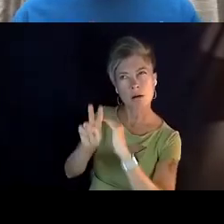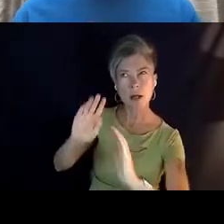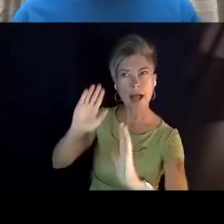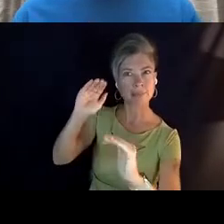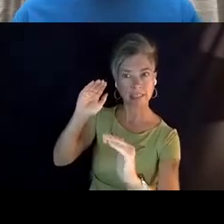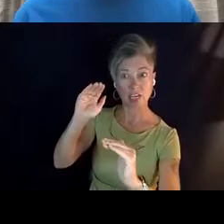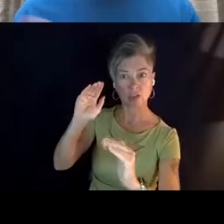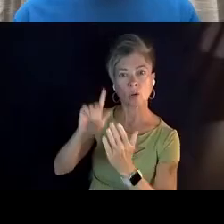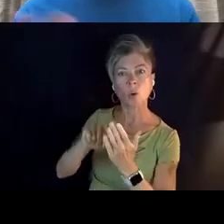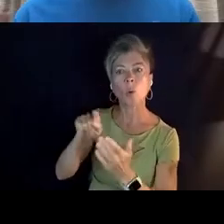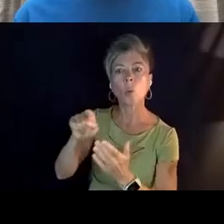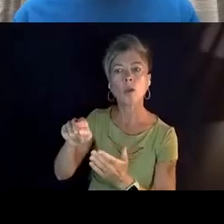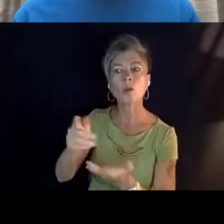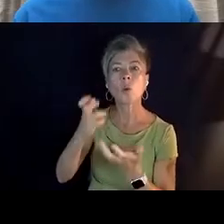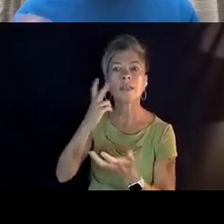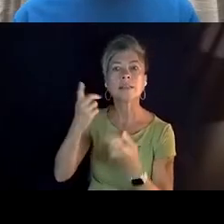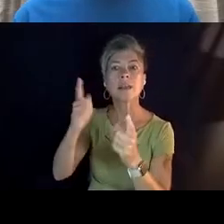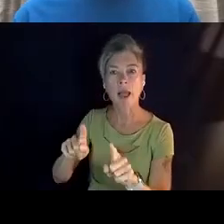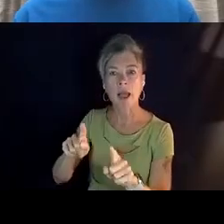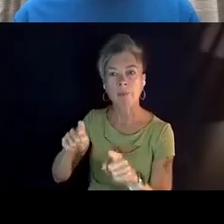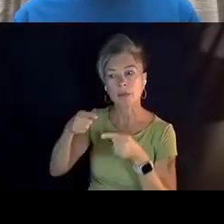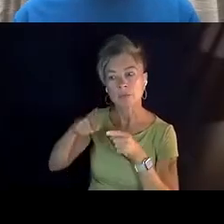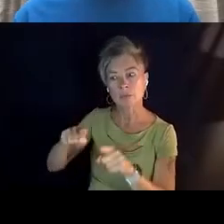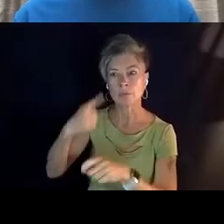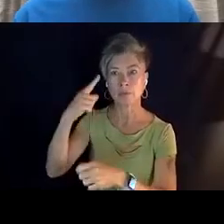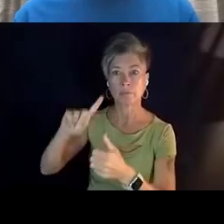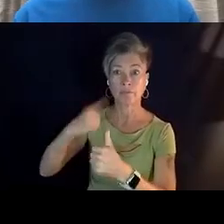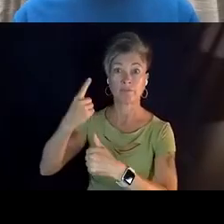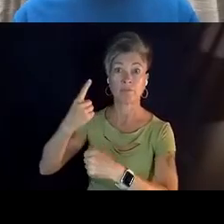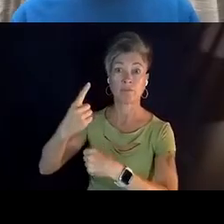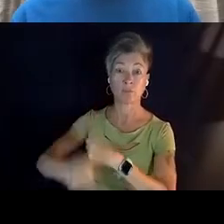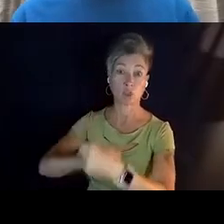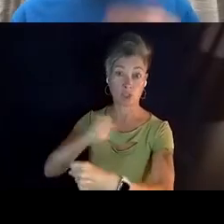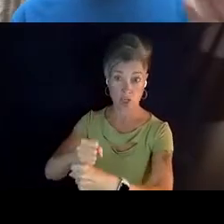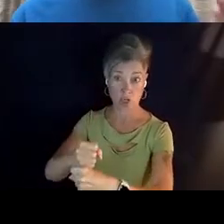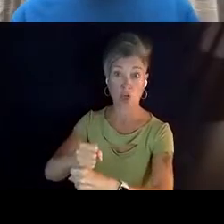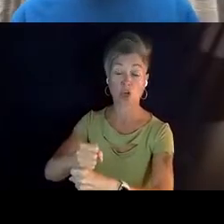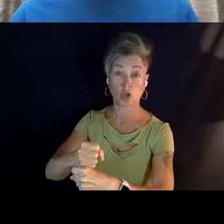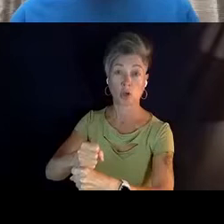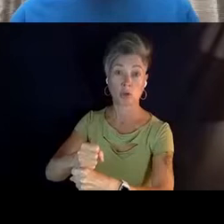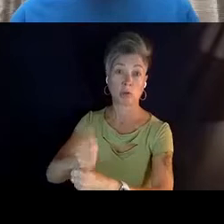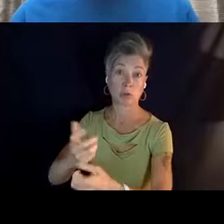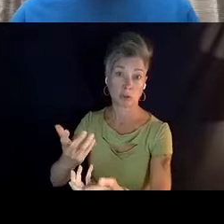to happen over the first year, at least after starting hormone replacement therapy, but also time after that.